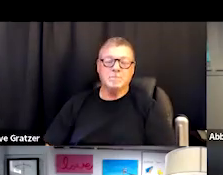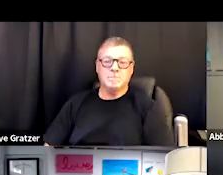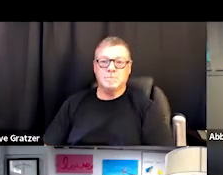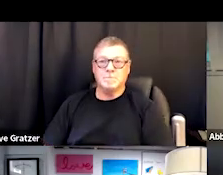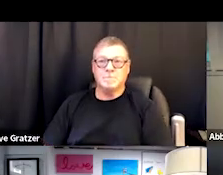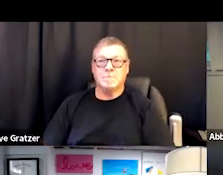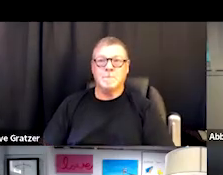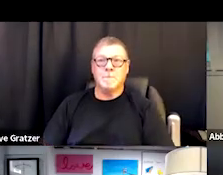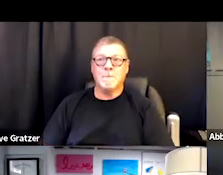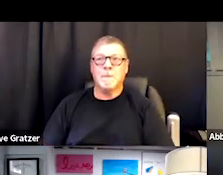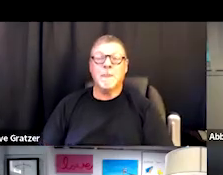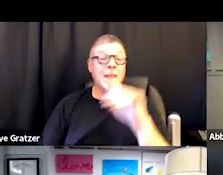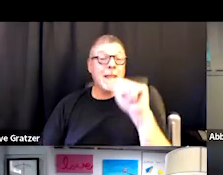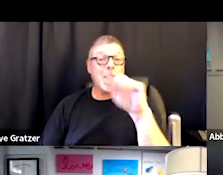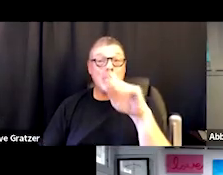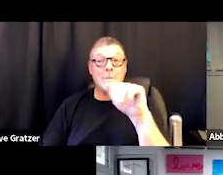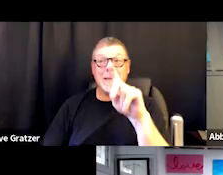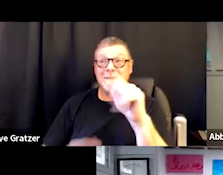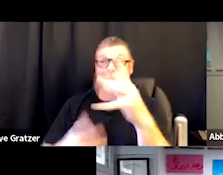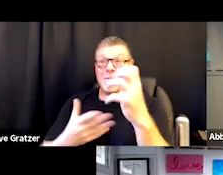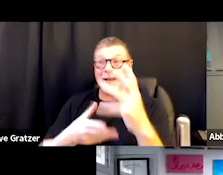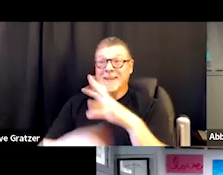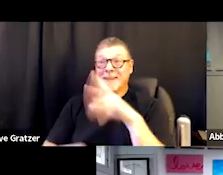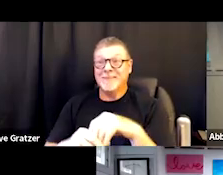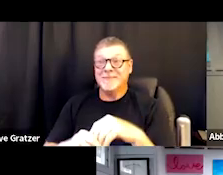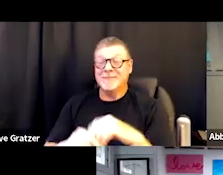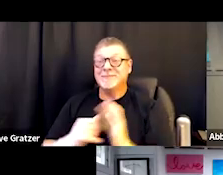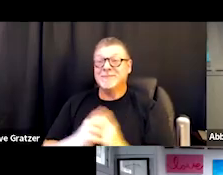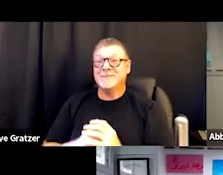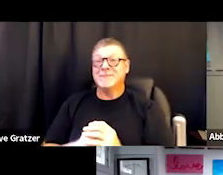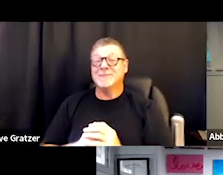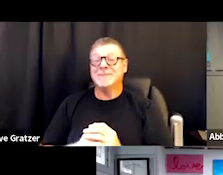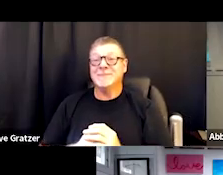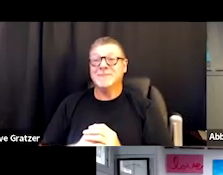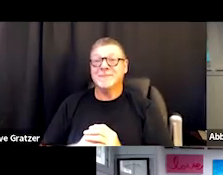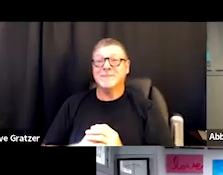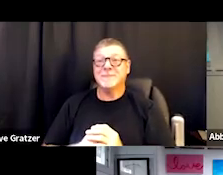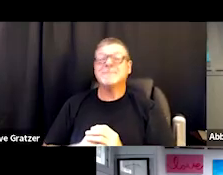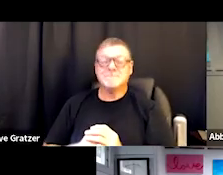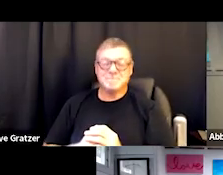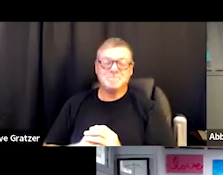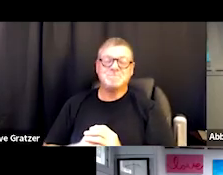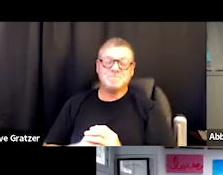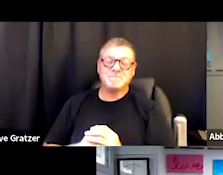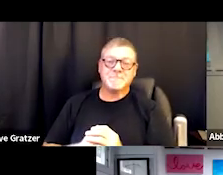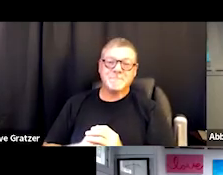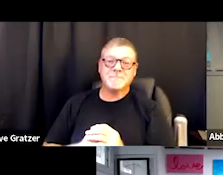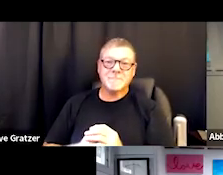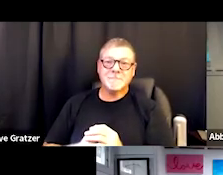Amanda, did you wanna add any advice to state or local leads? Yeah, so Kristin mentioned